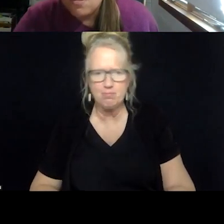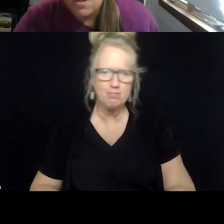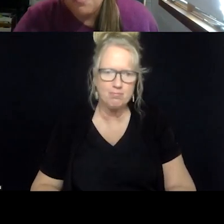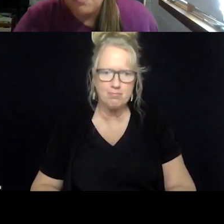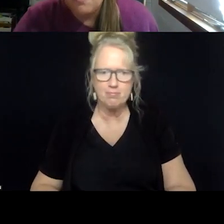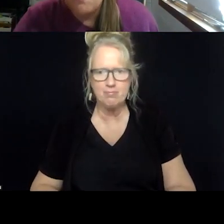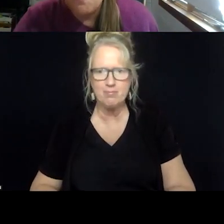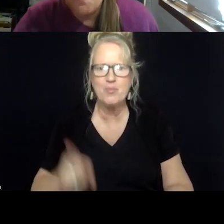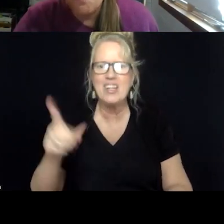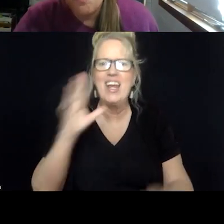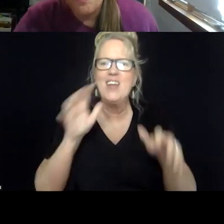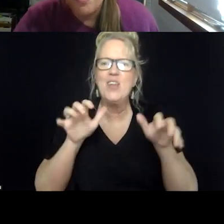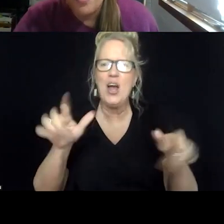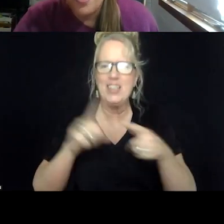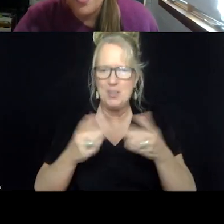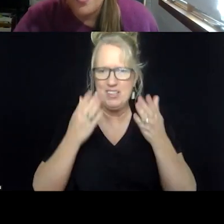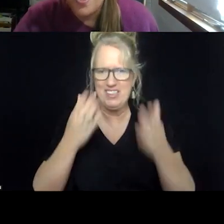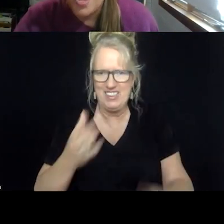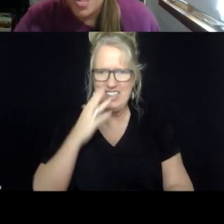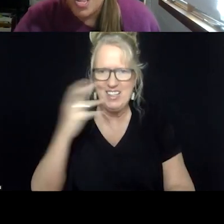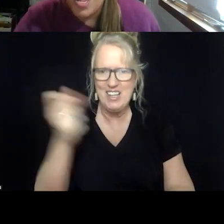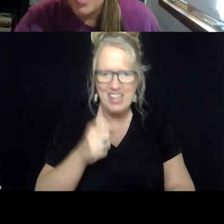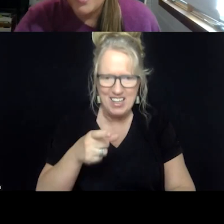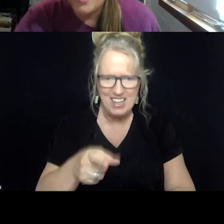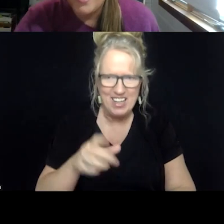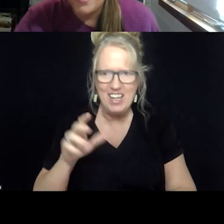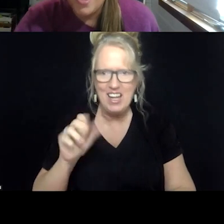THE AUDIENCE IS SUGGESTING BRINGING BACK JOHN BECAUSE HIS REASONING IS STRONG.